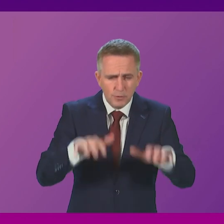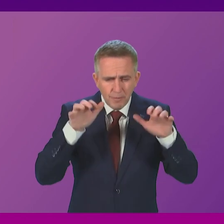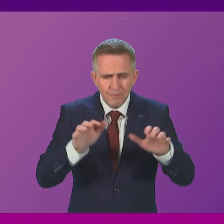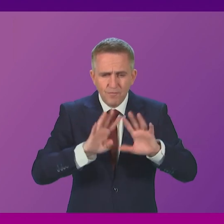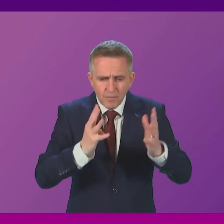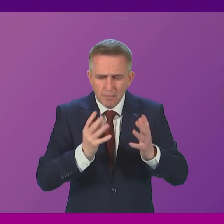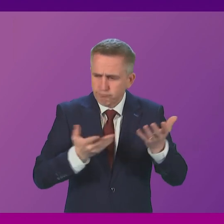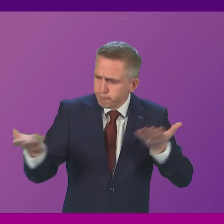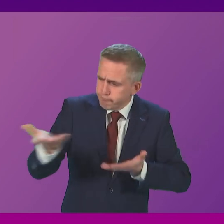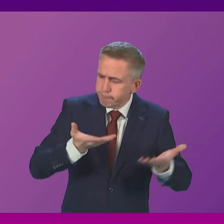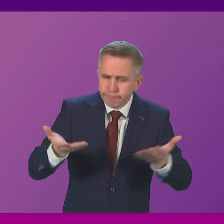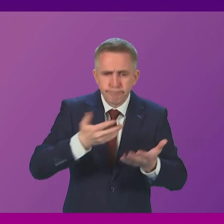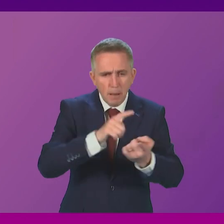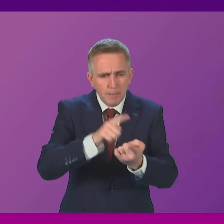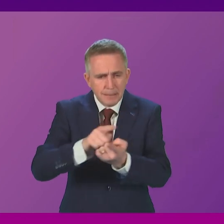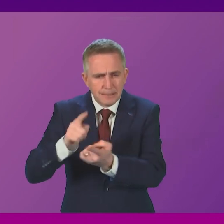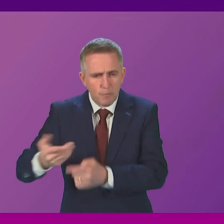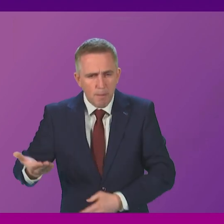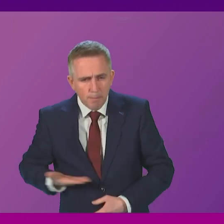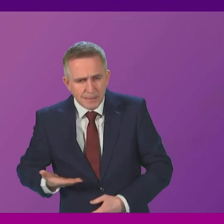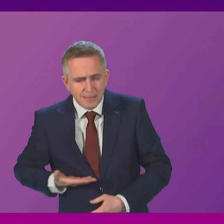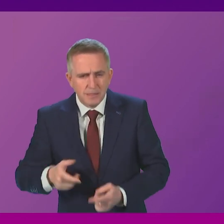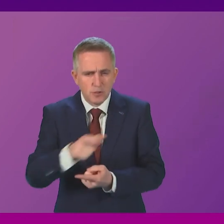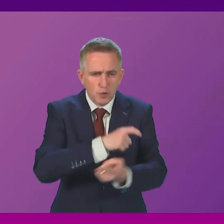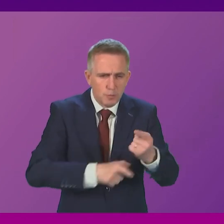countless local businesses, community groups and members of the public.